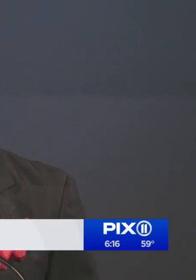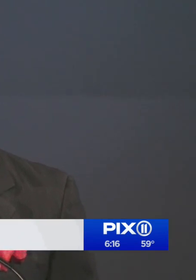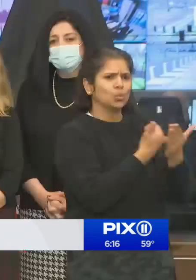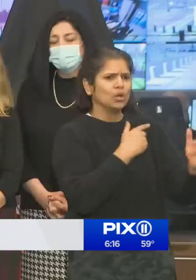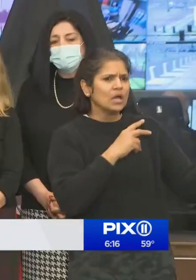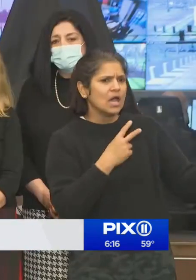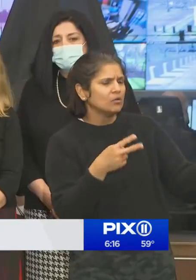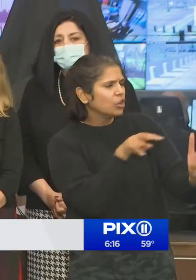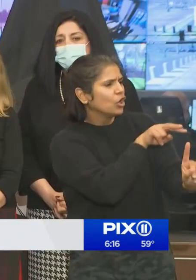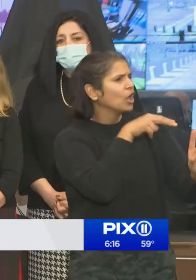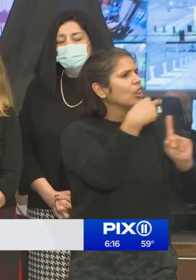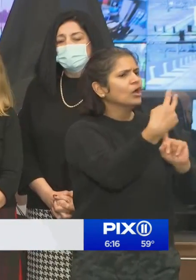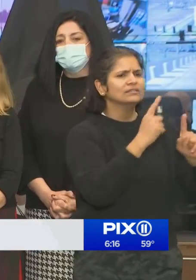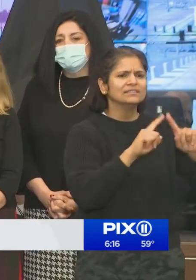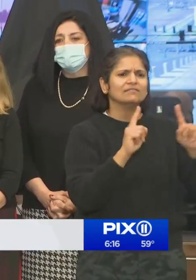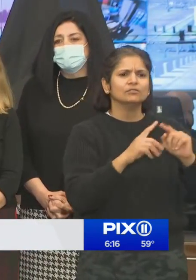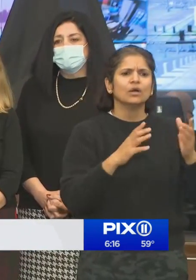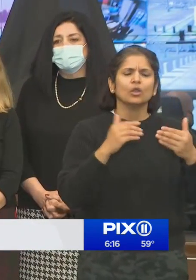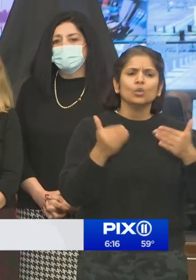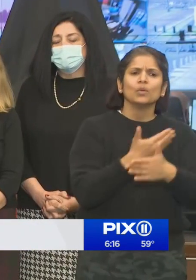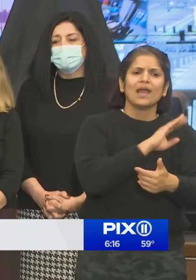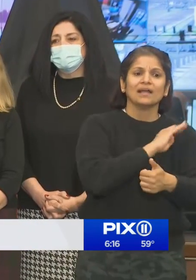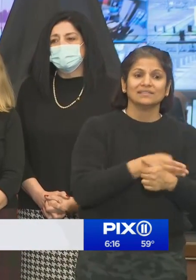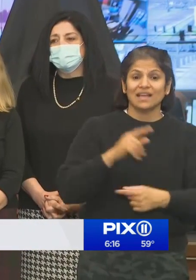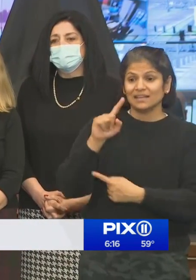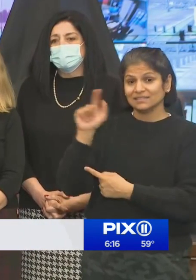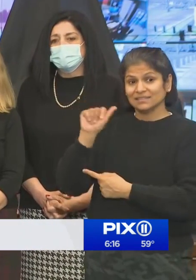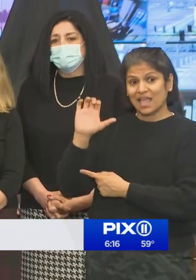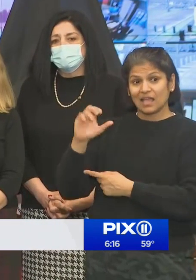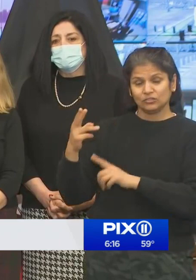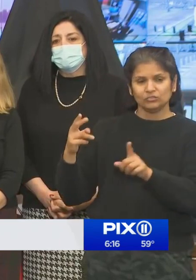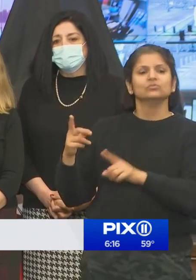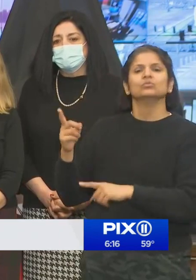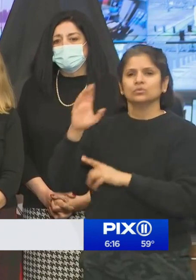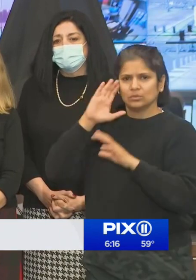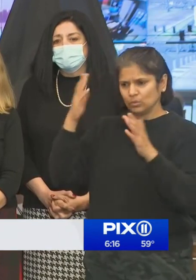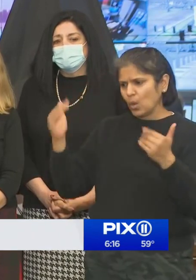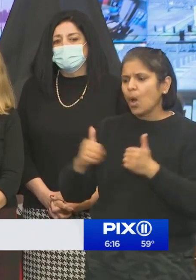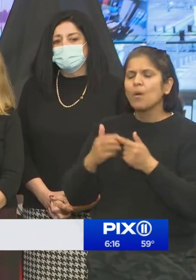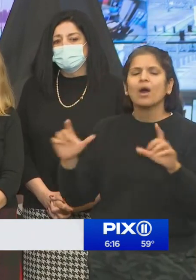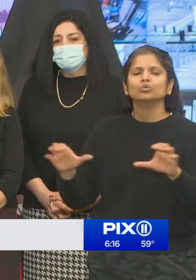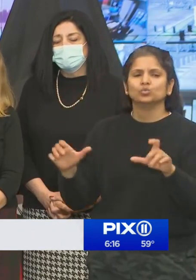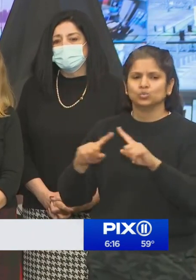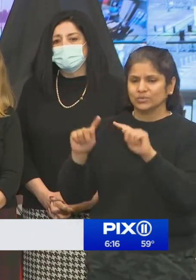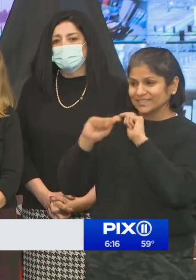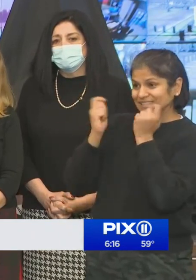management. Safc is school. Well this will be is school's first time working in city government is